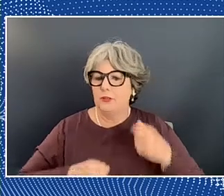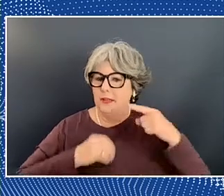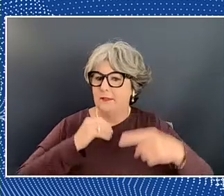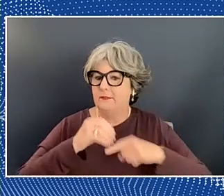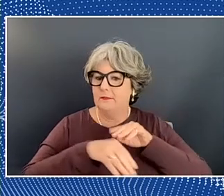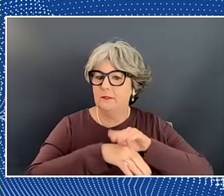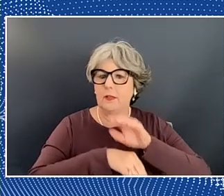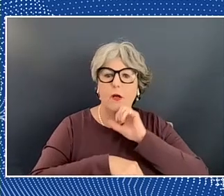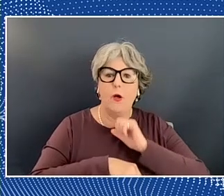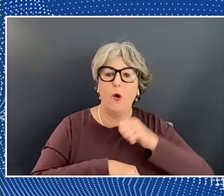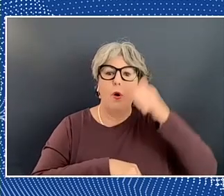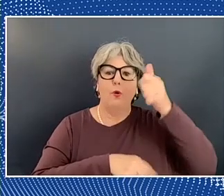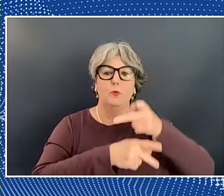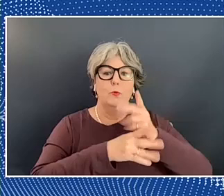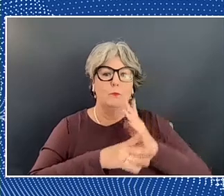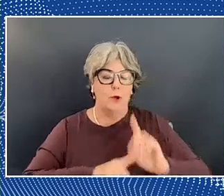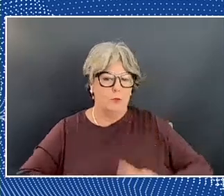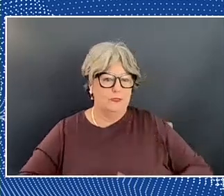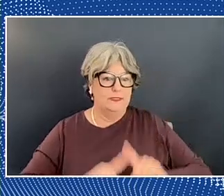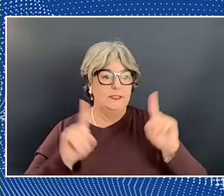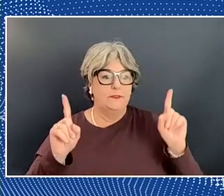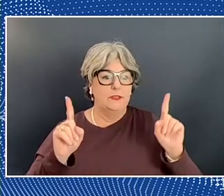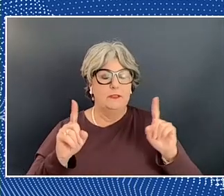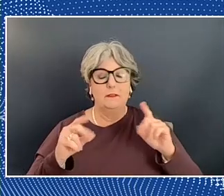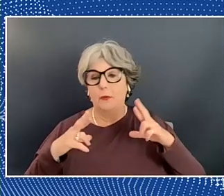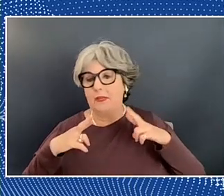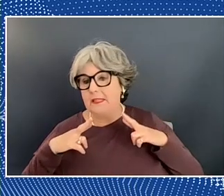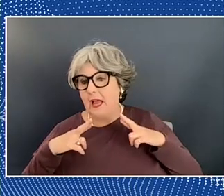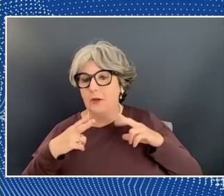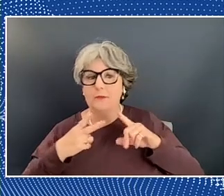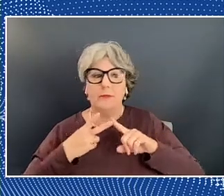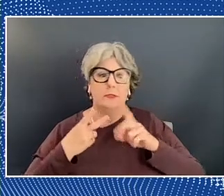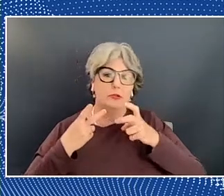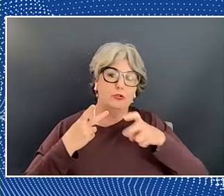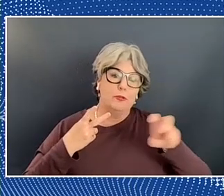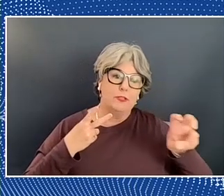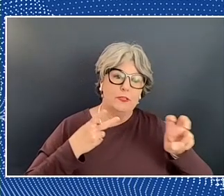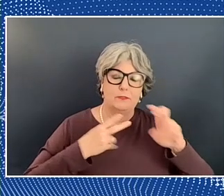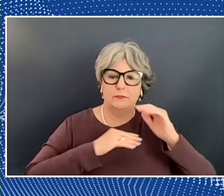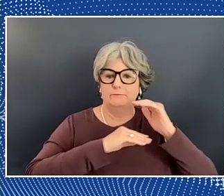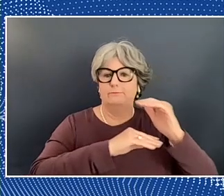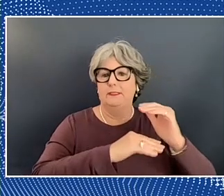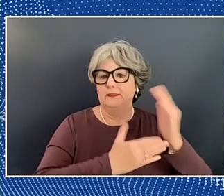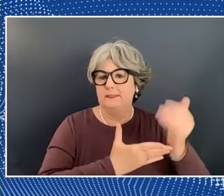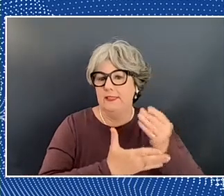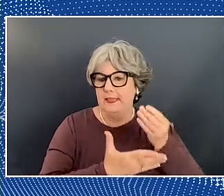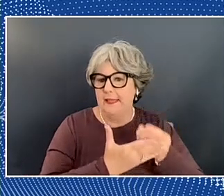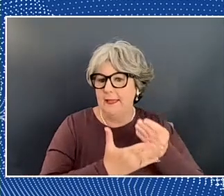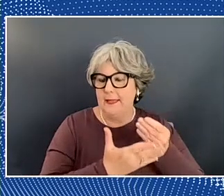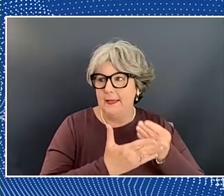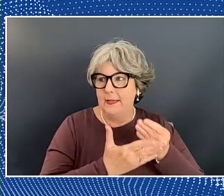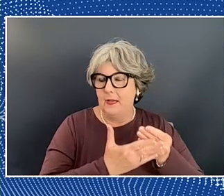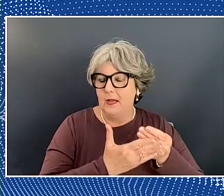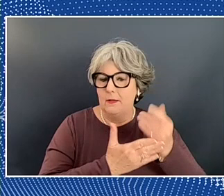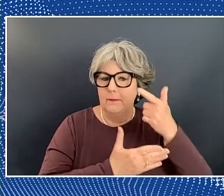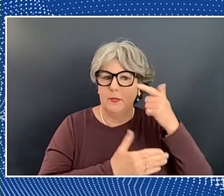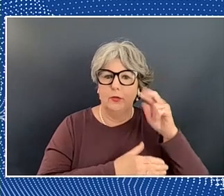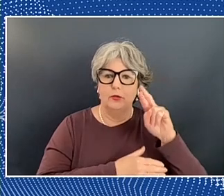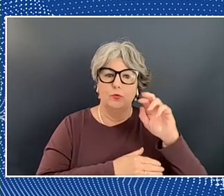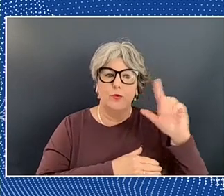borrowers differently such as retirement or transition to fixed income, especially in the light of racial income disparities.